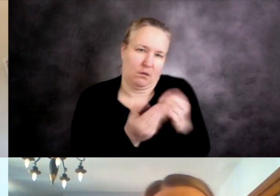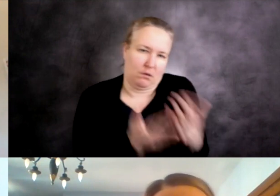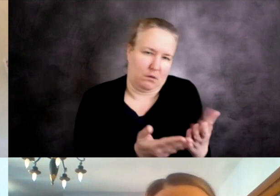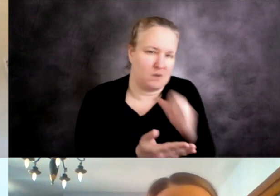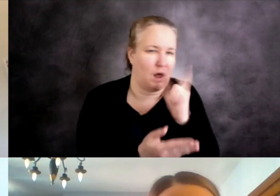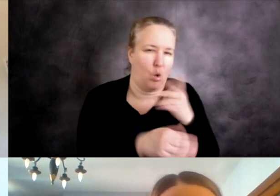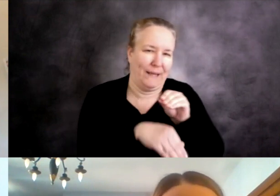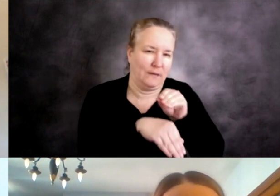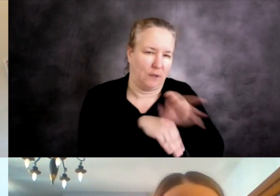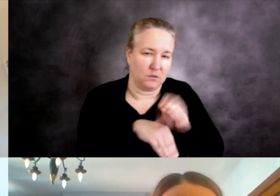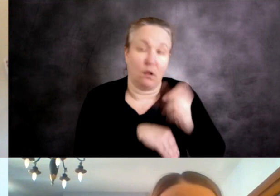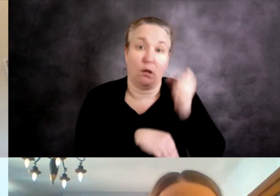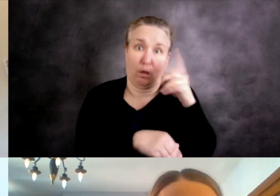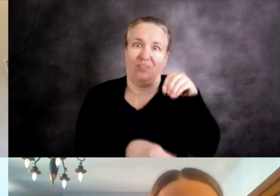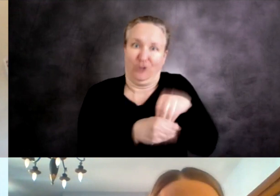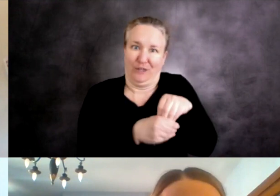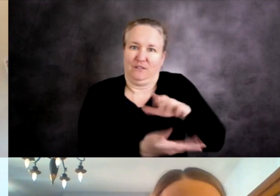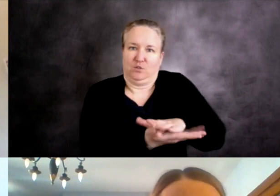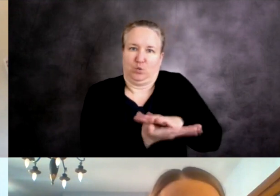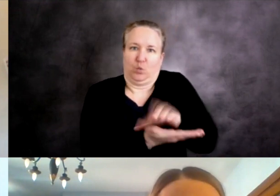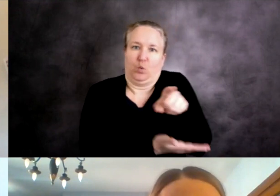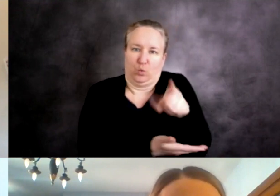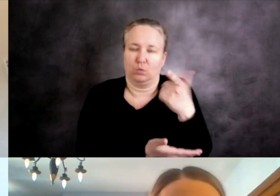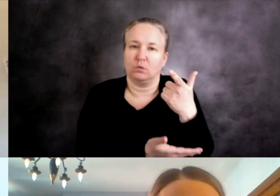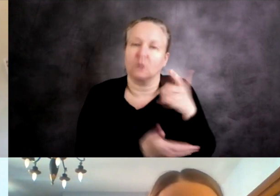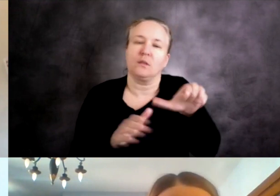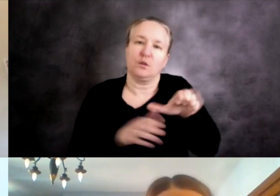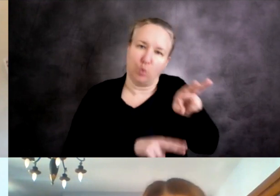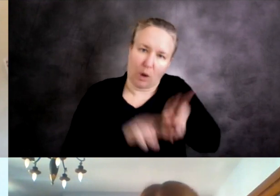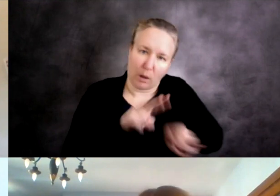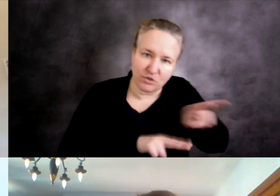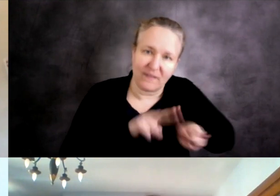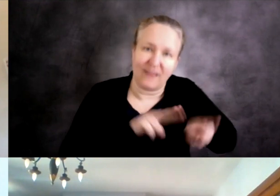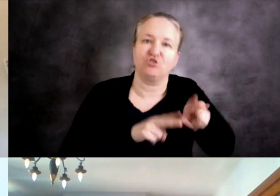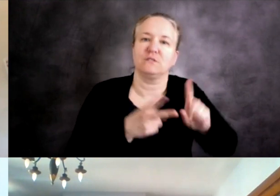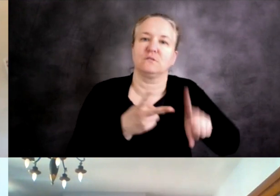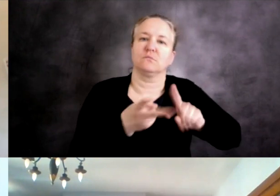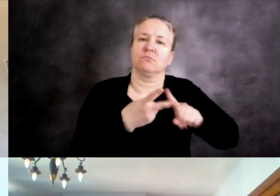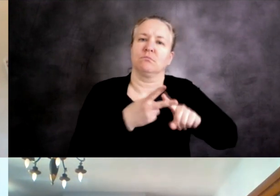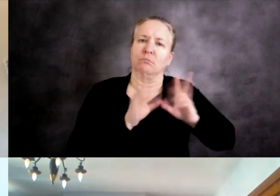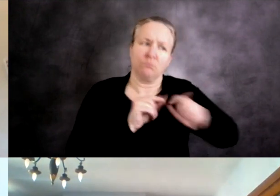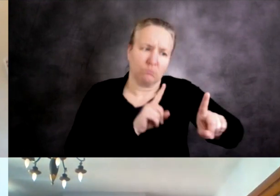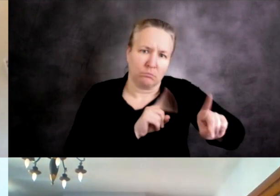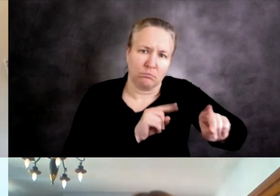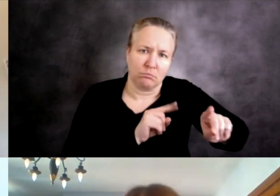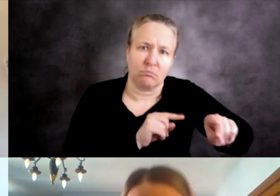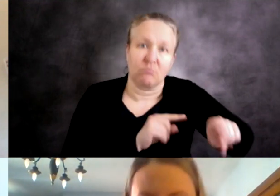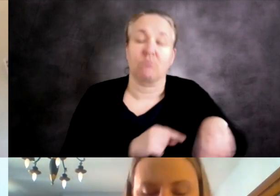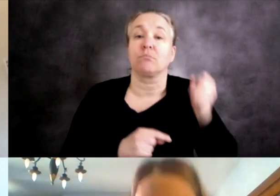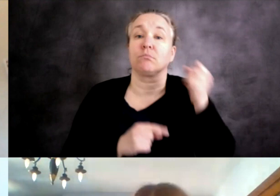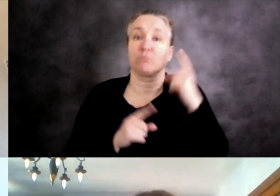the building. They do observations. They come to all the meetings whereas some families may say